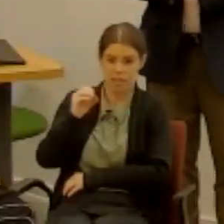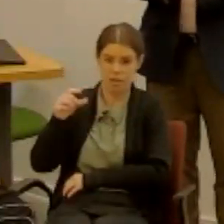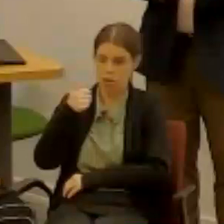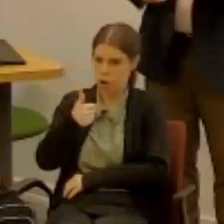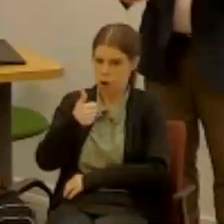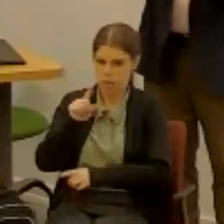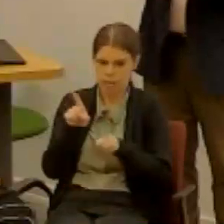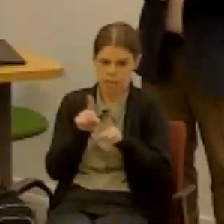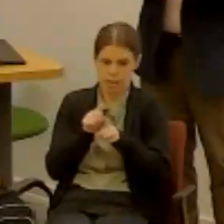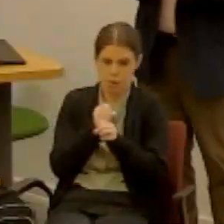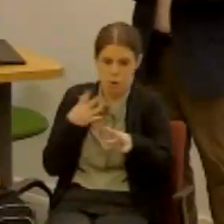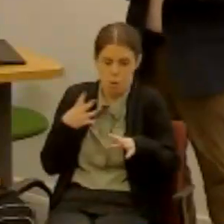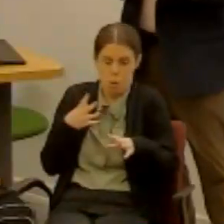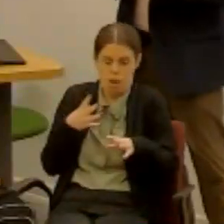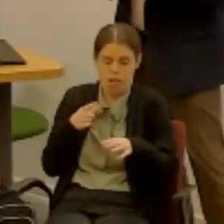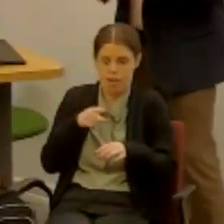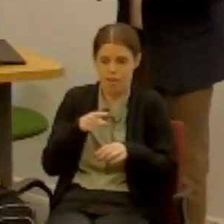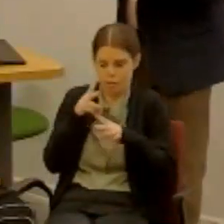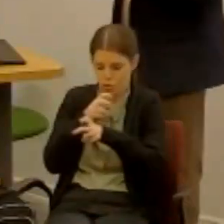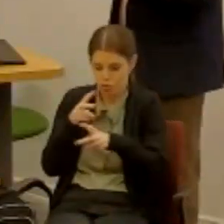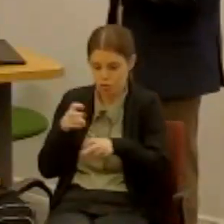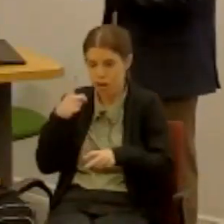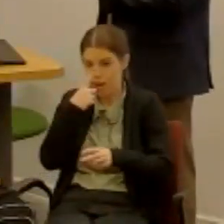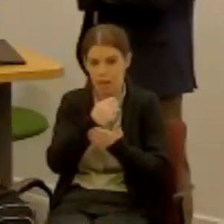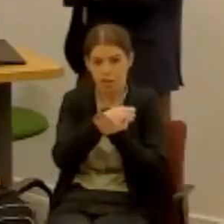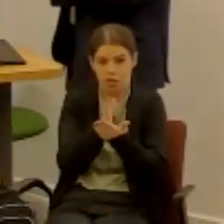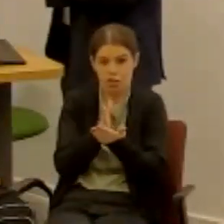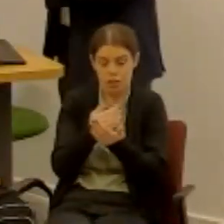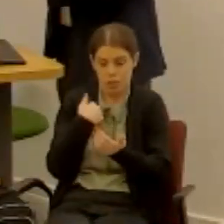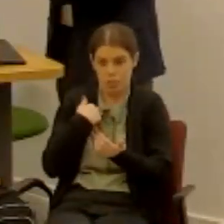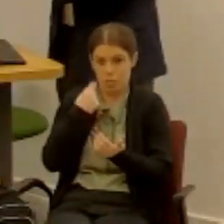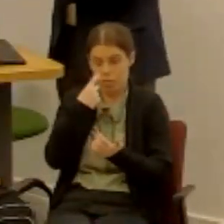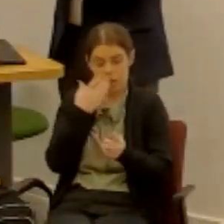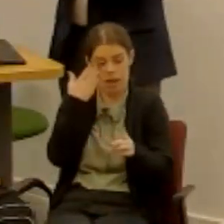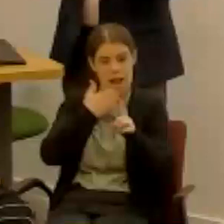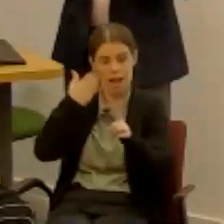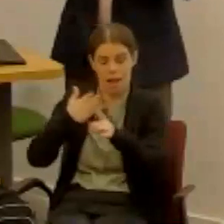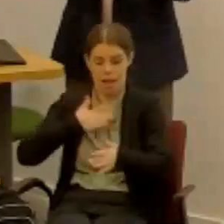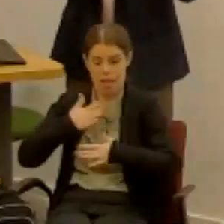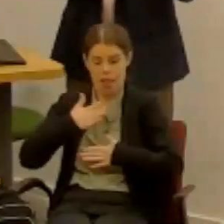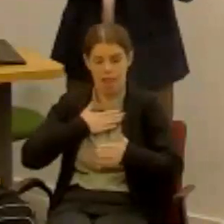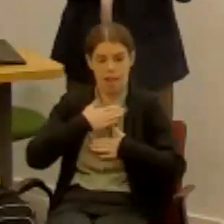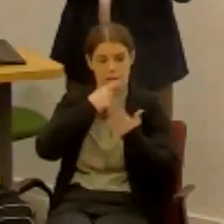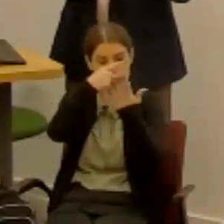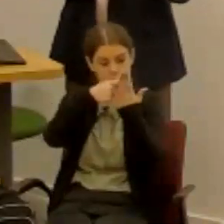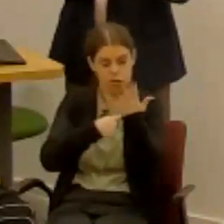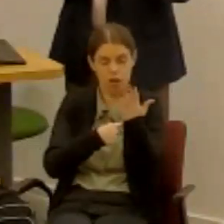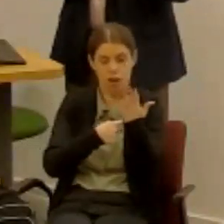so, he agreed to share that with us which allowed us to then go and identify the health records, because in Scotland welfare, Electronic Health Record.